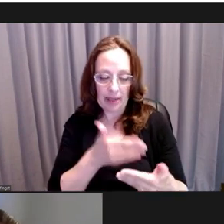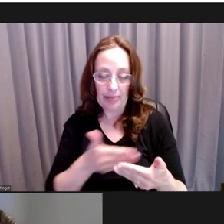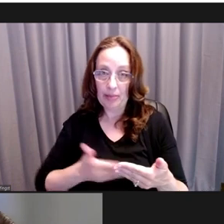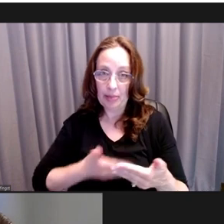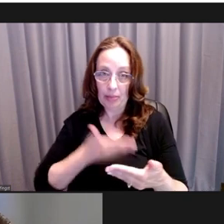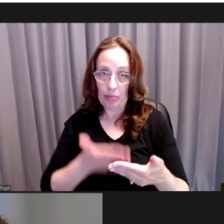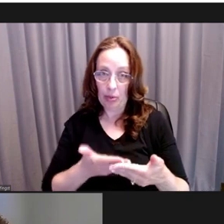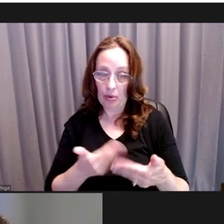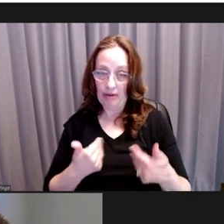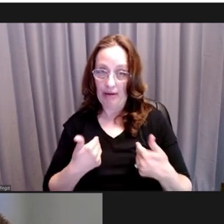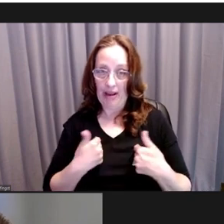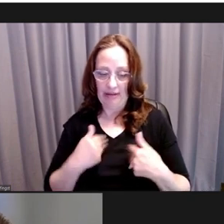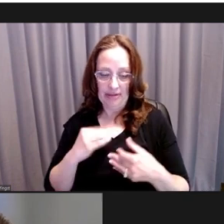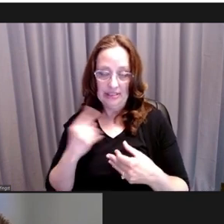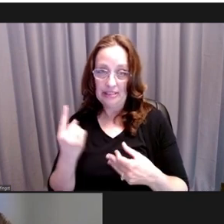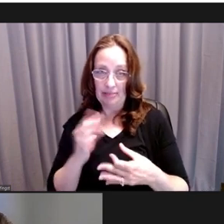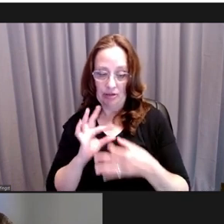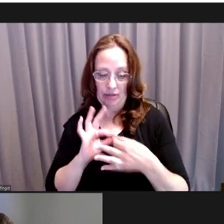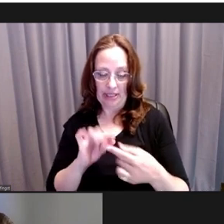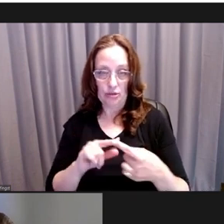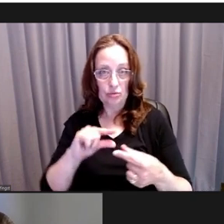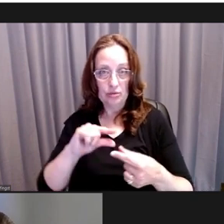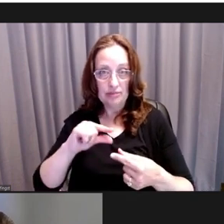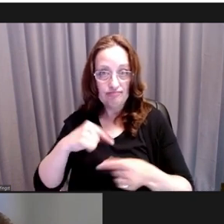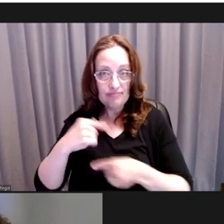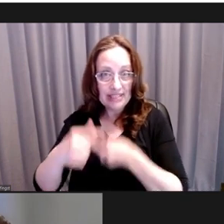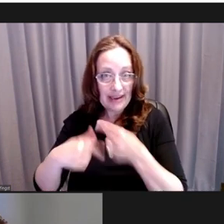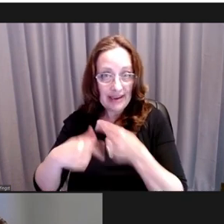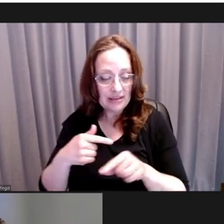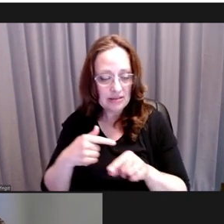You know, it can be helpful information to have. It can help inform what to expect,